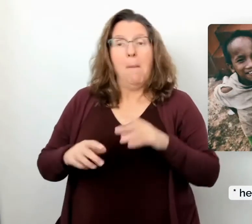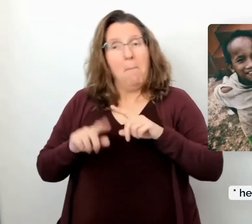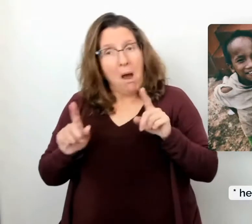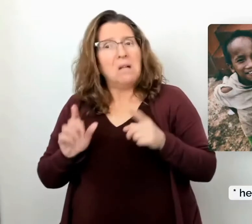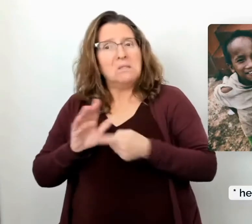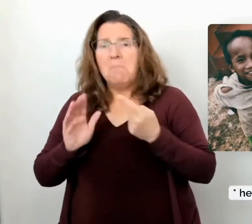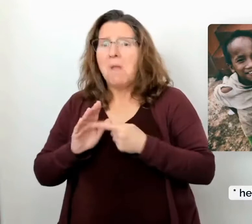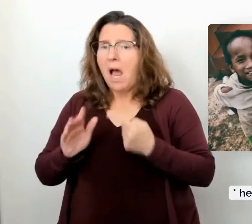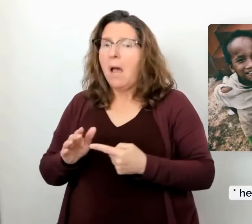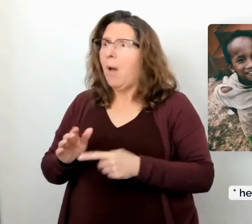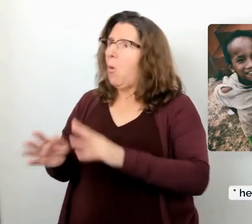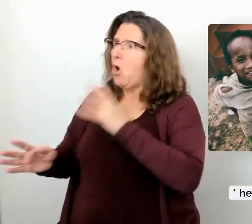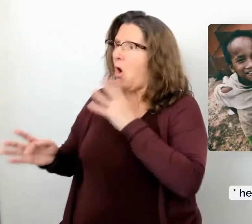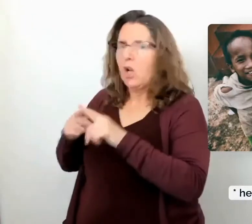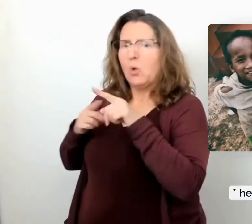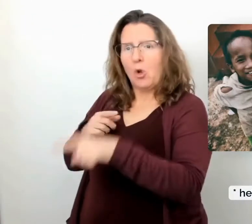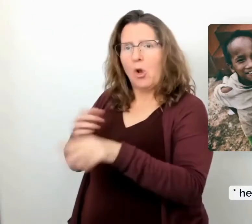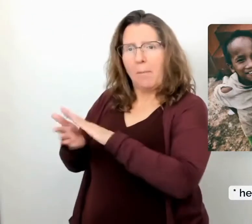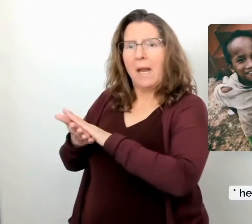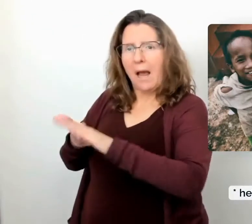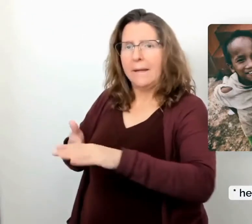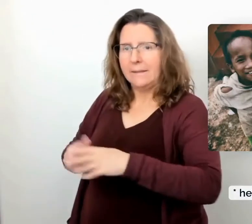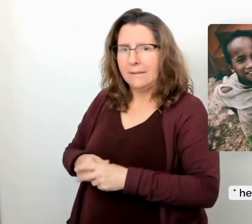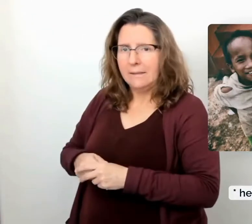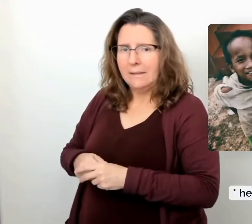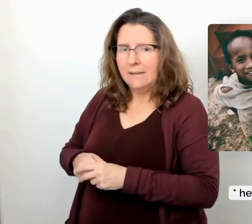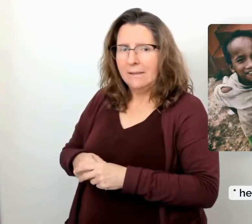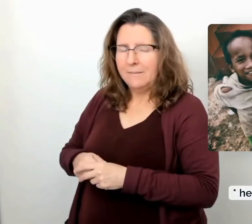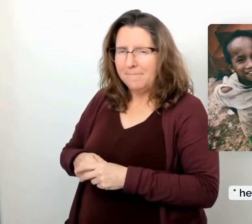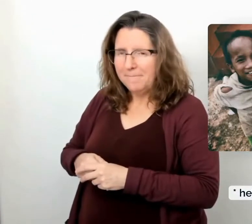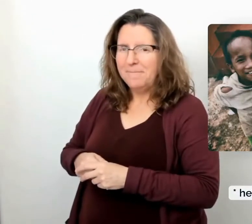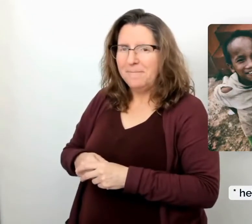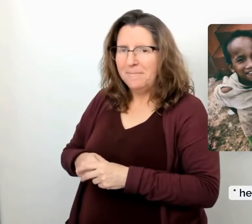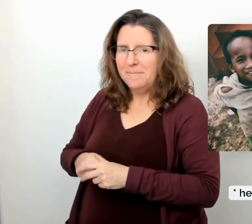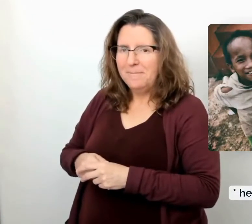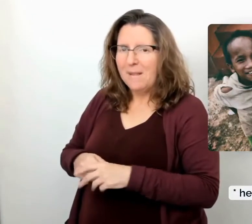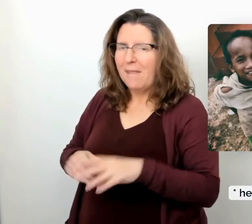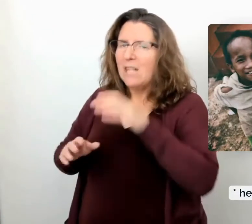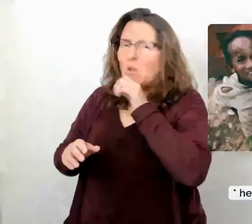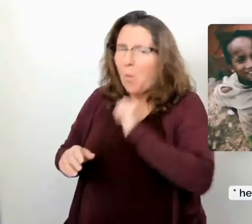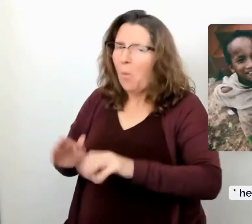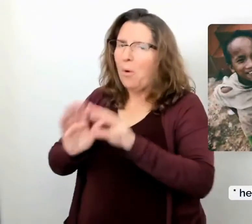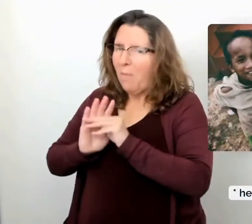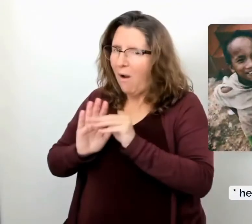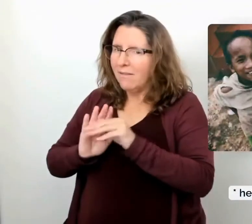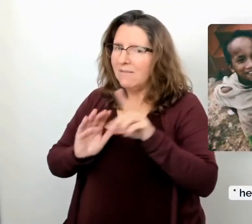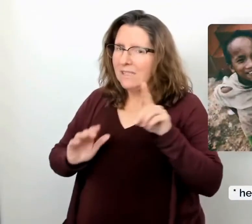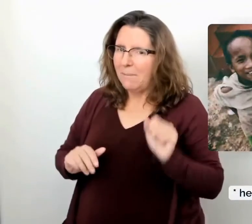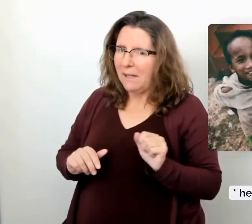And I would just respond politely. That's the old model of teaching students with disabilities.